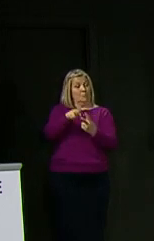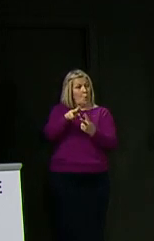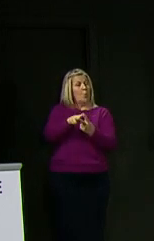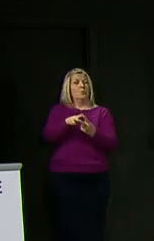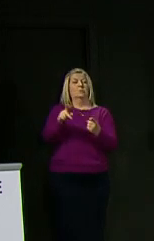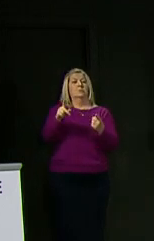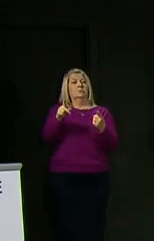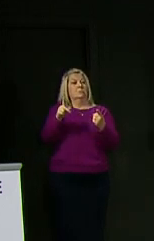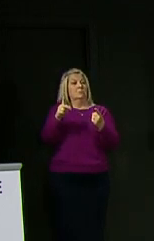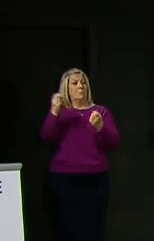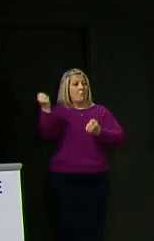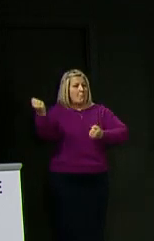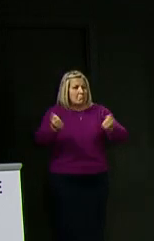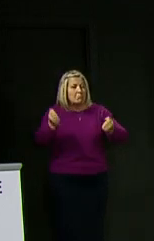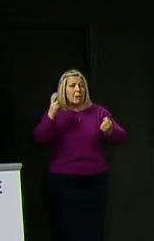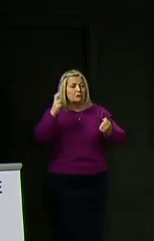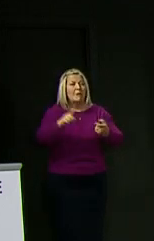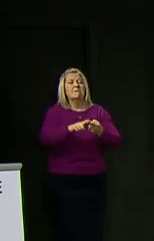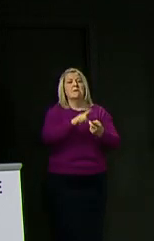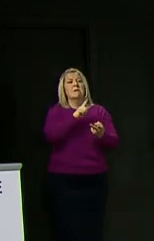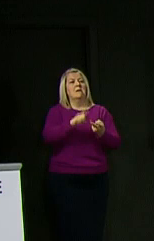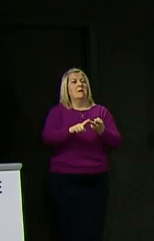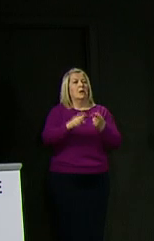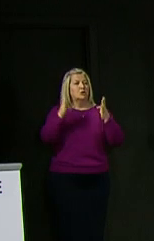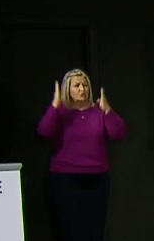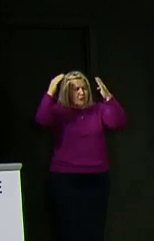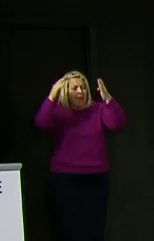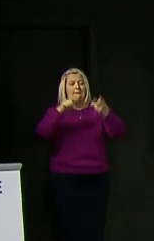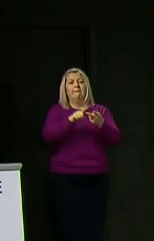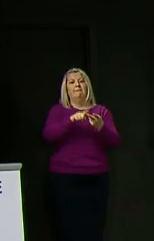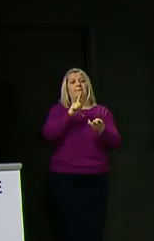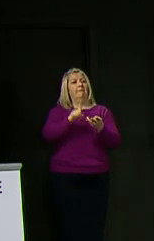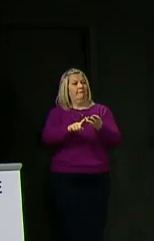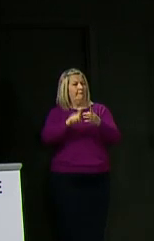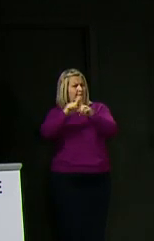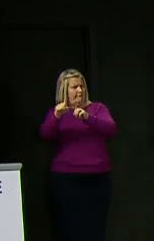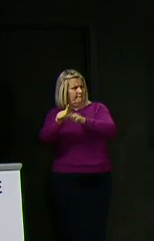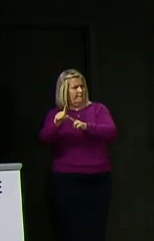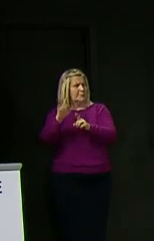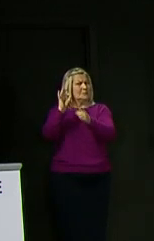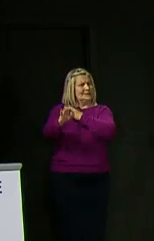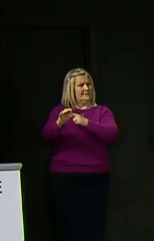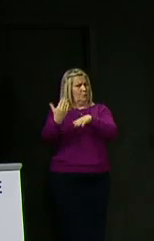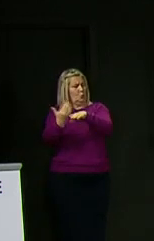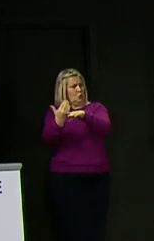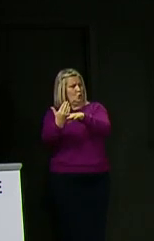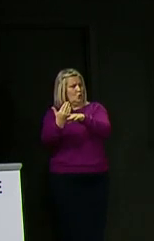taxi drivers are some of the professions most at risk from Covid-19 deaths. Is similar research